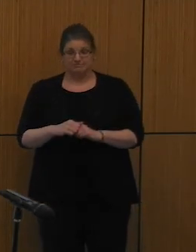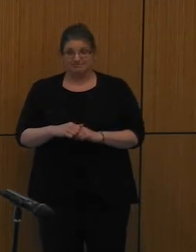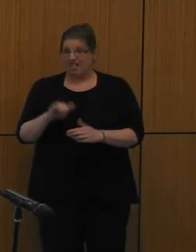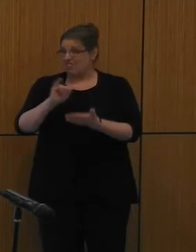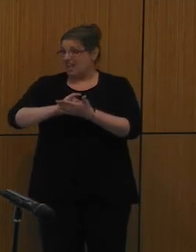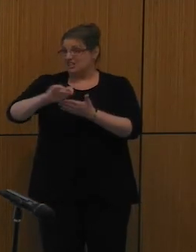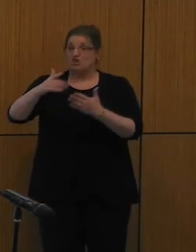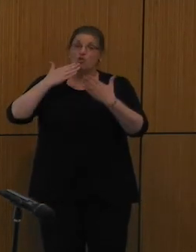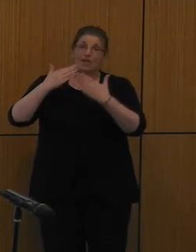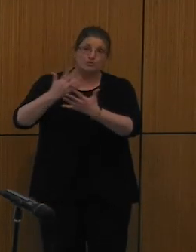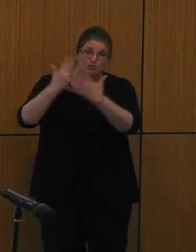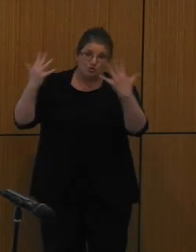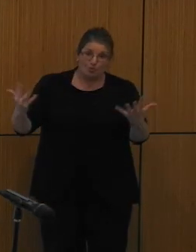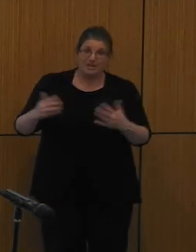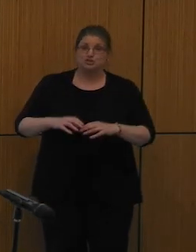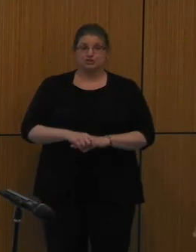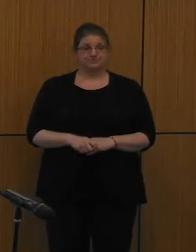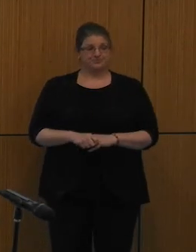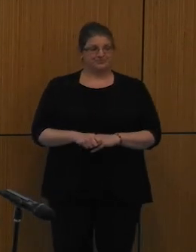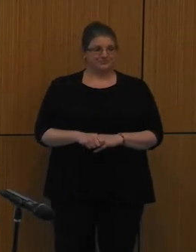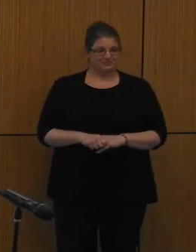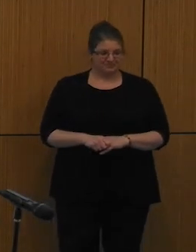Thank you so much.